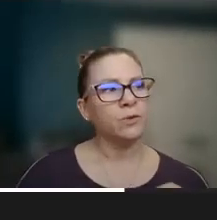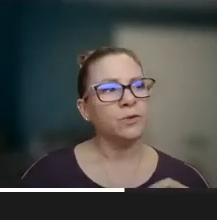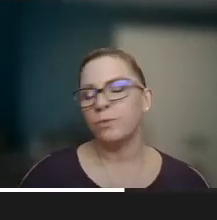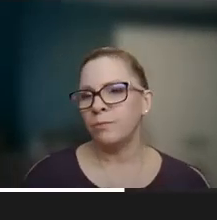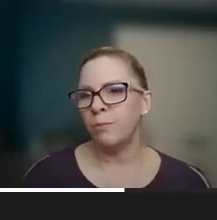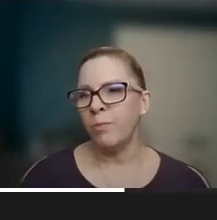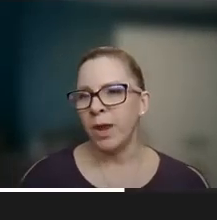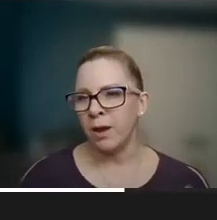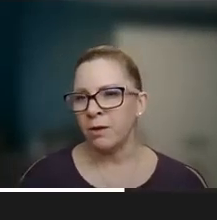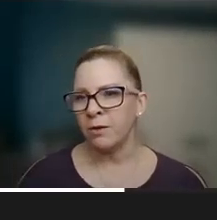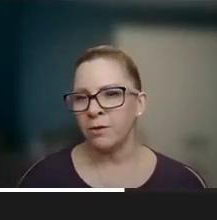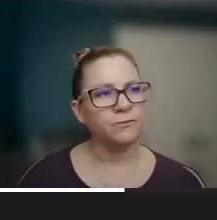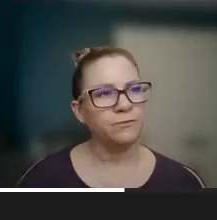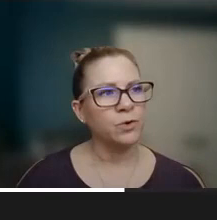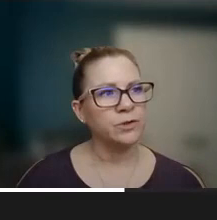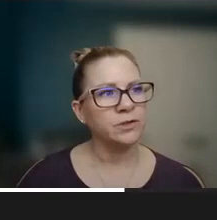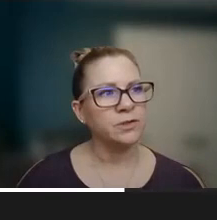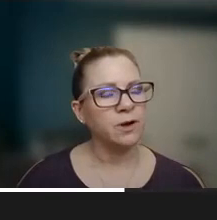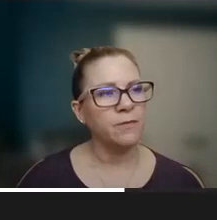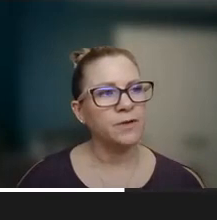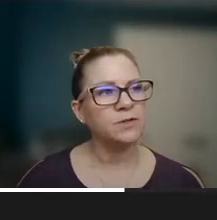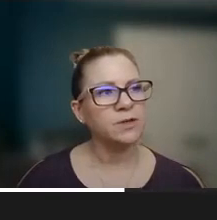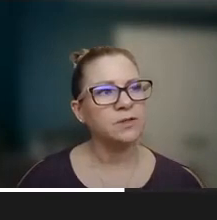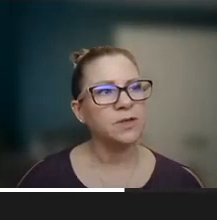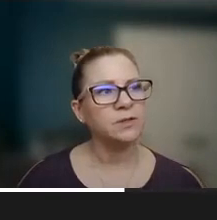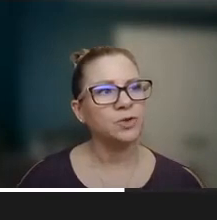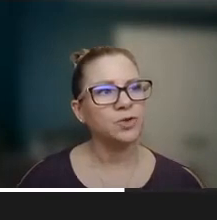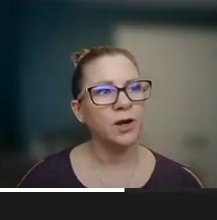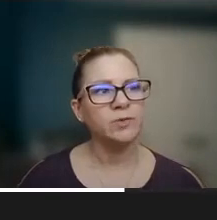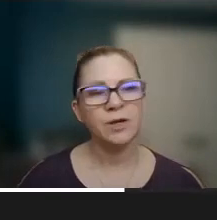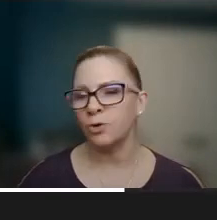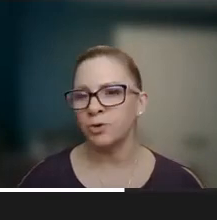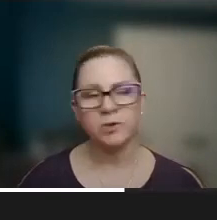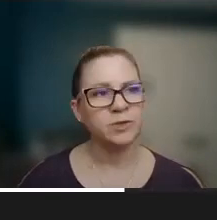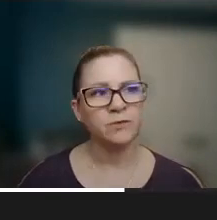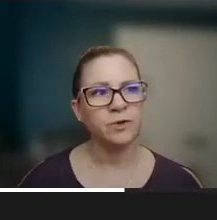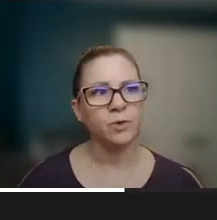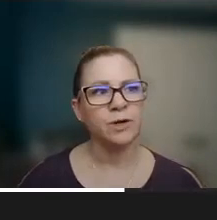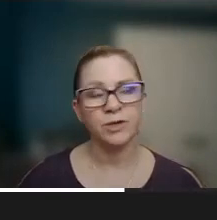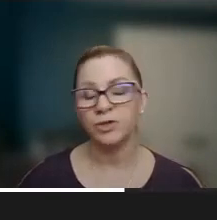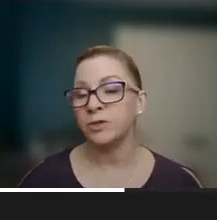THE -- ONE OF THE MAIN FOCUSES ON THIS IS THAT TRIBES AND CULTURALLY SPECIFIC ORGANIZATIONS